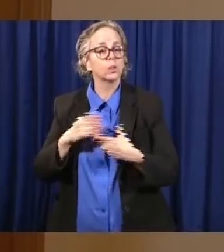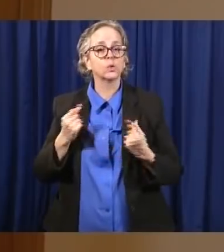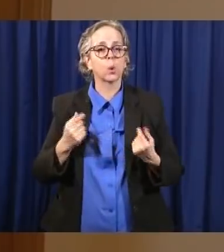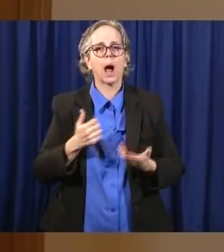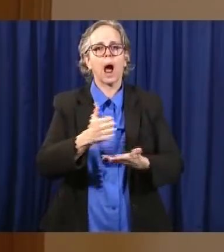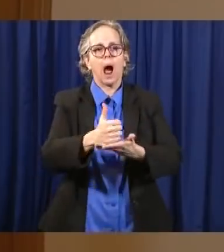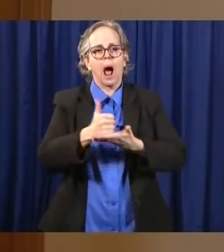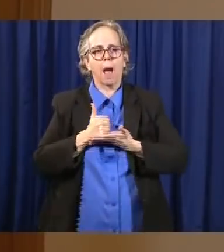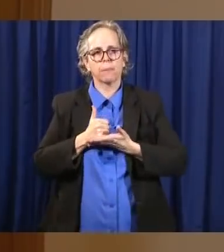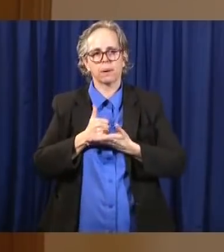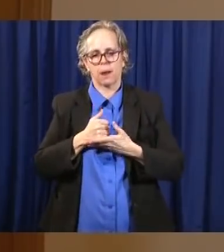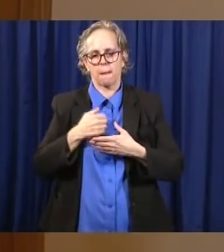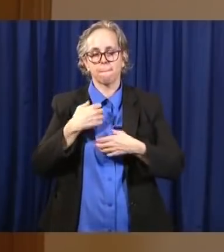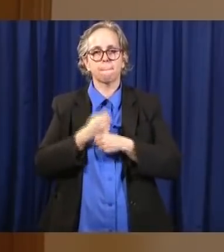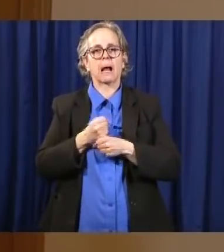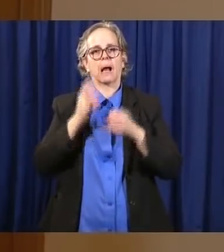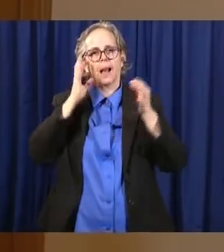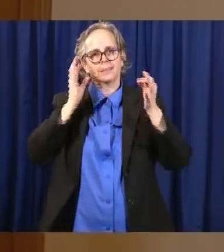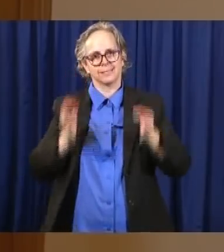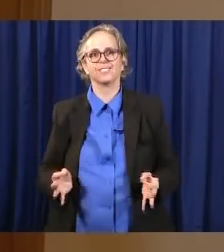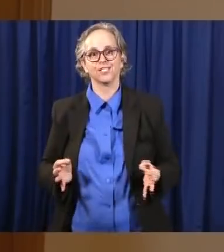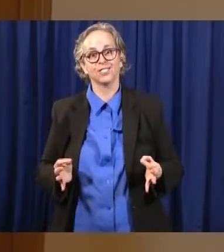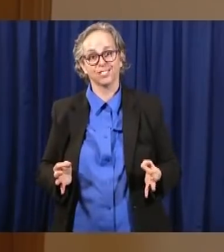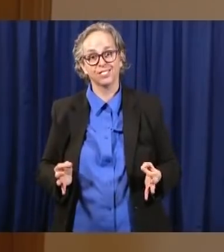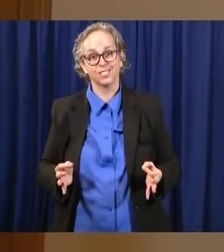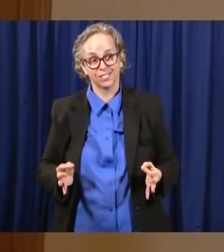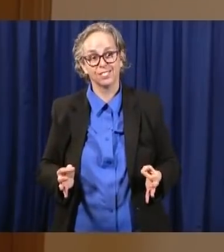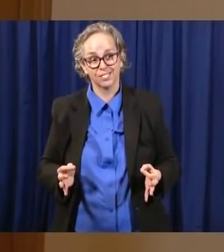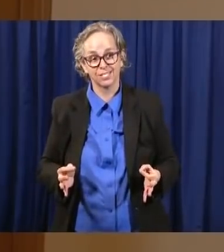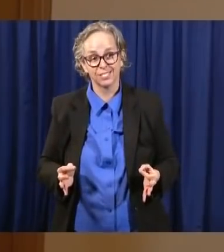MODELING THAT IS SHOWING MUCH BETTER OUTCOMES. ALL OF IT COLLECTIVELY POINTS